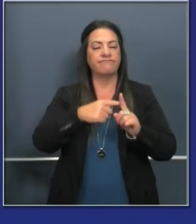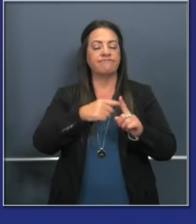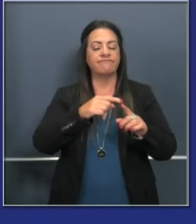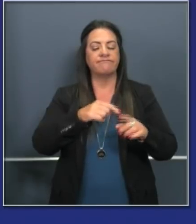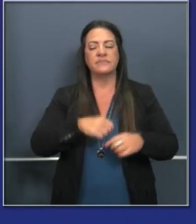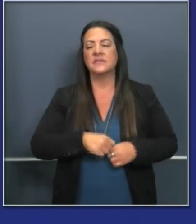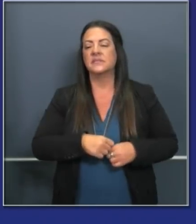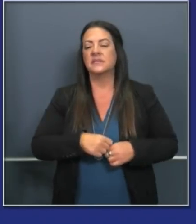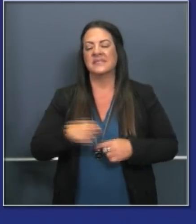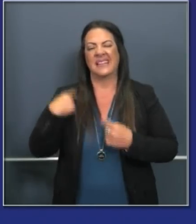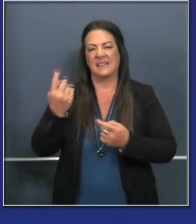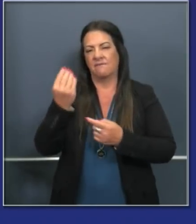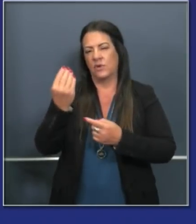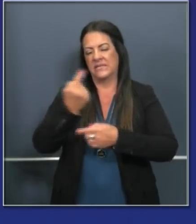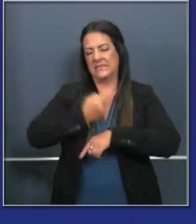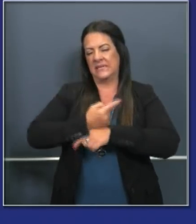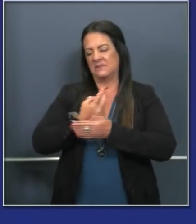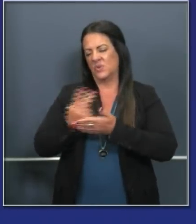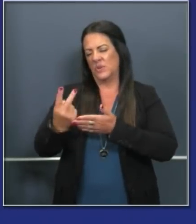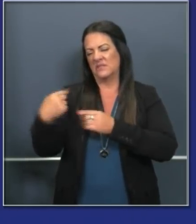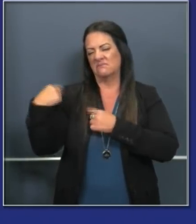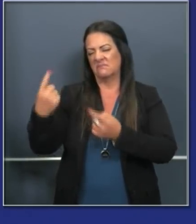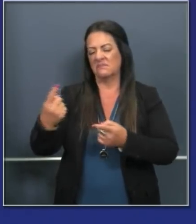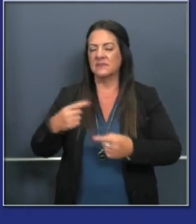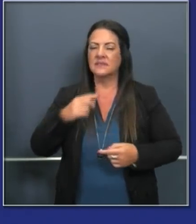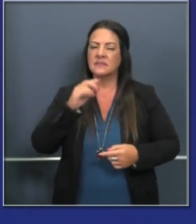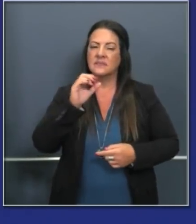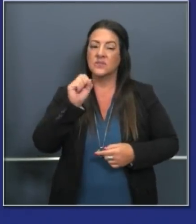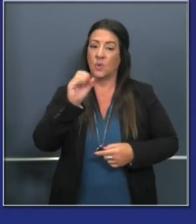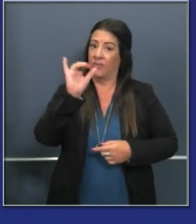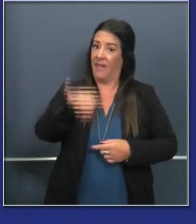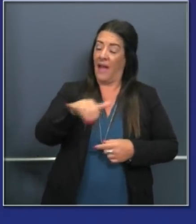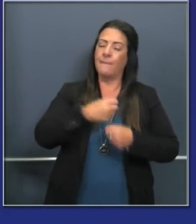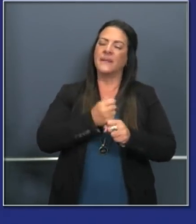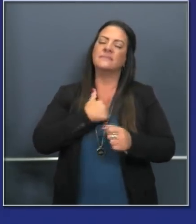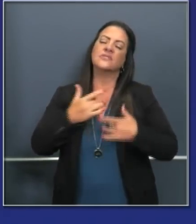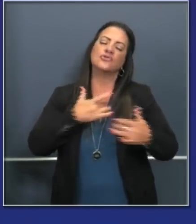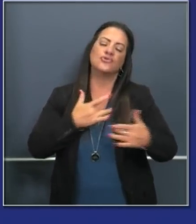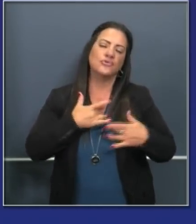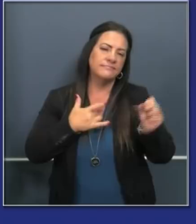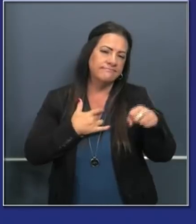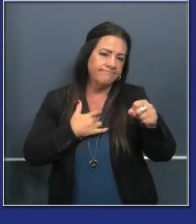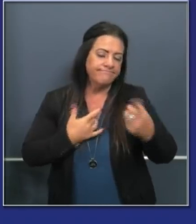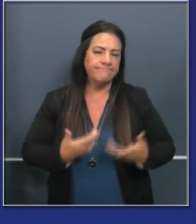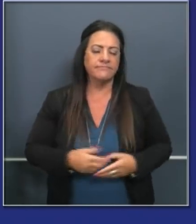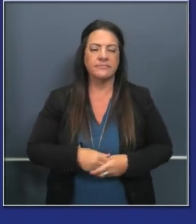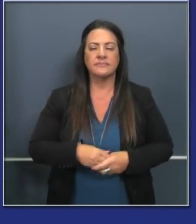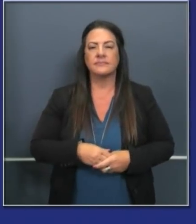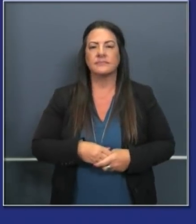ROUGHLY 56,000 NEW CASES JUST IN THE LAST 14 DAYS AND SO